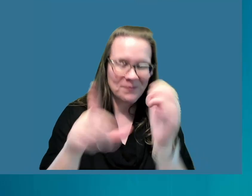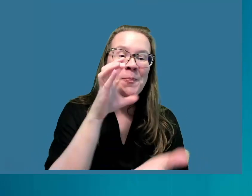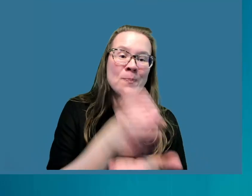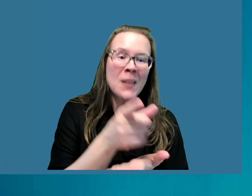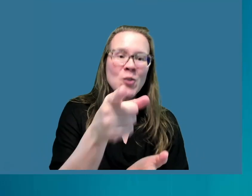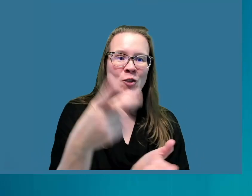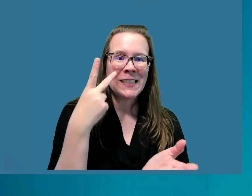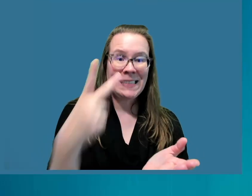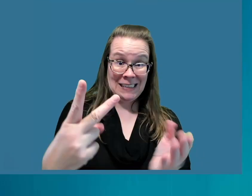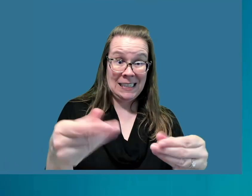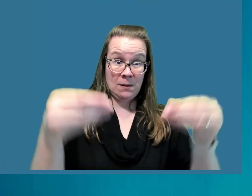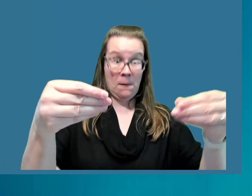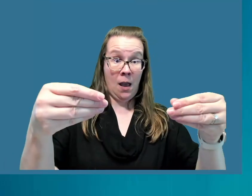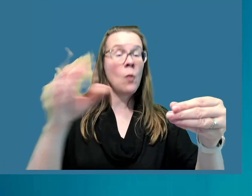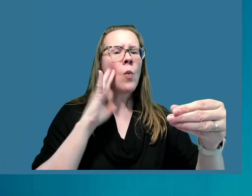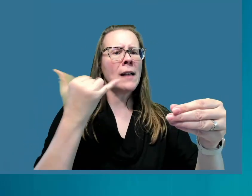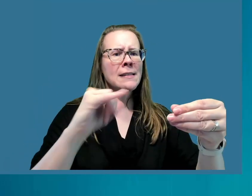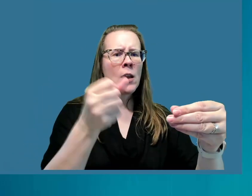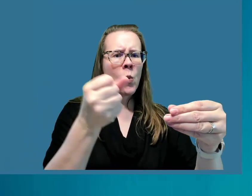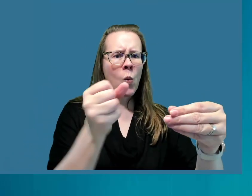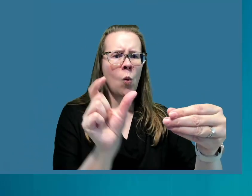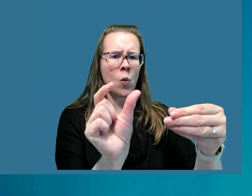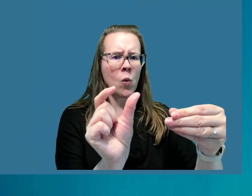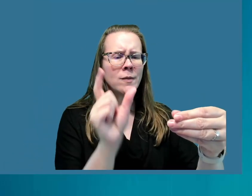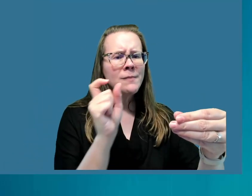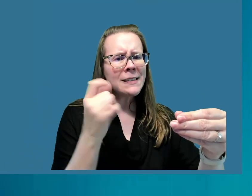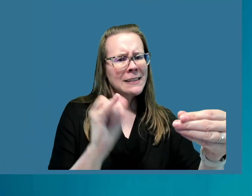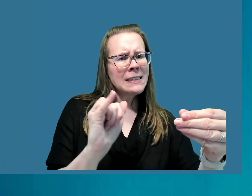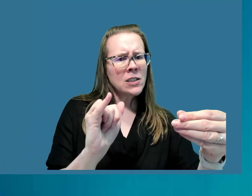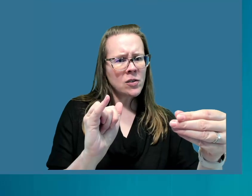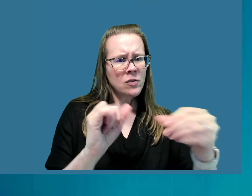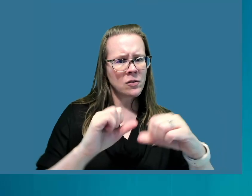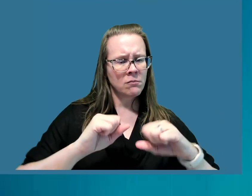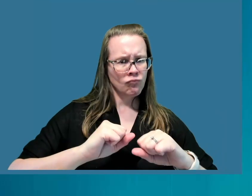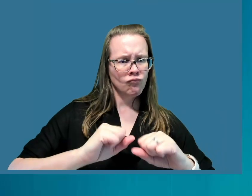hold its shape, but be softened. And, in the photo, you can see my niece threatening to lick